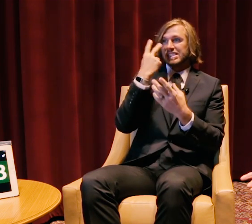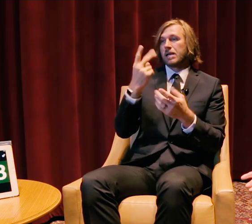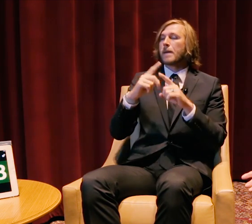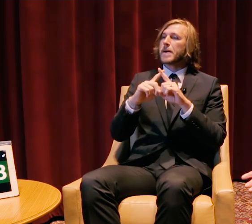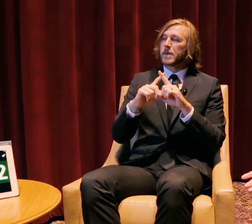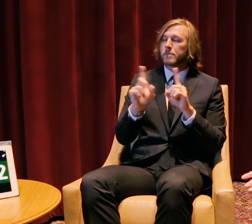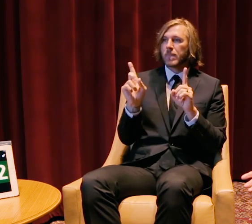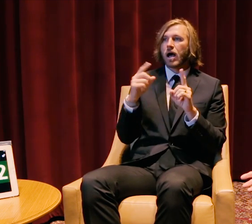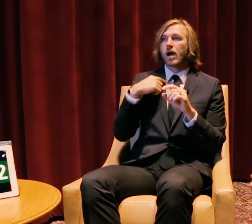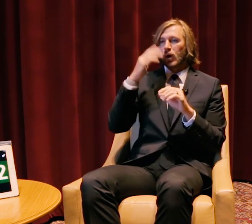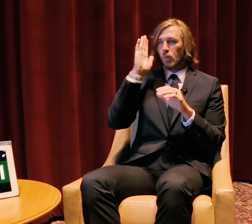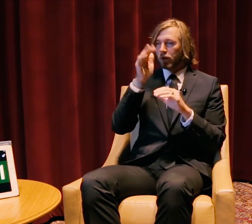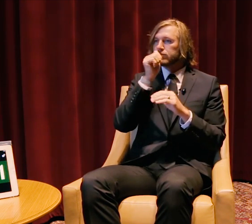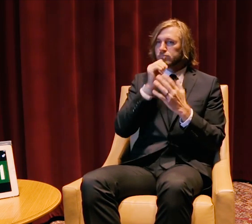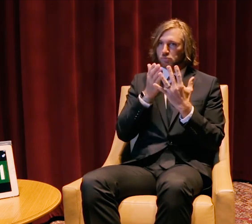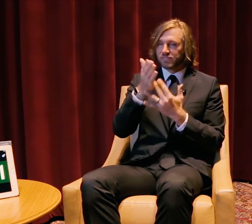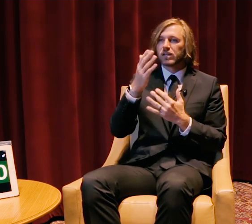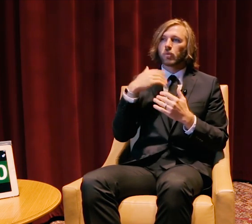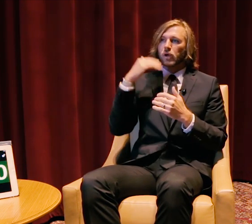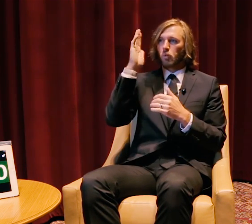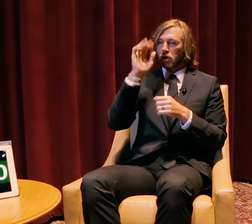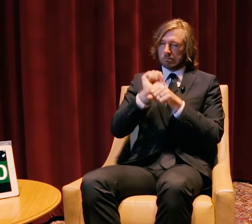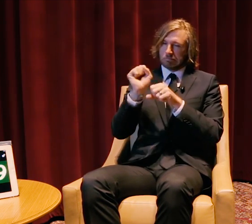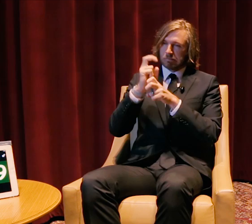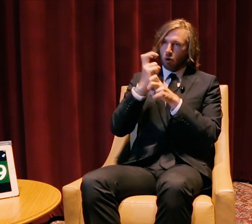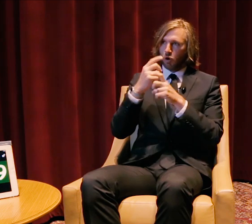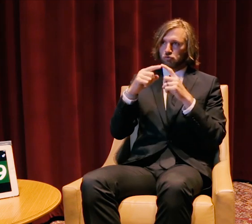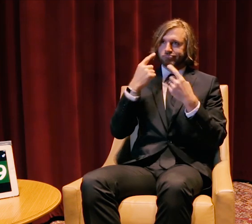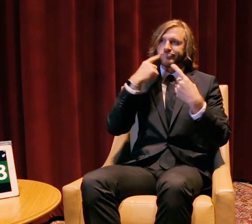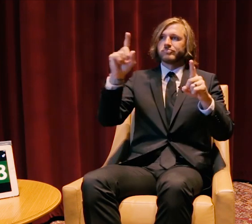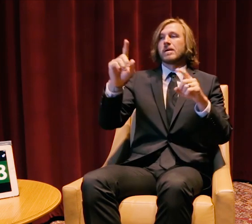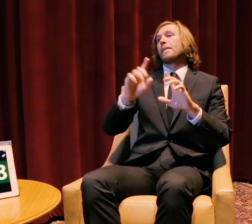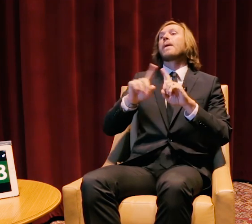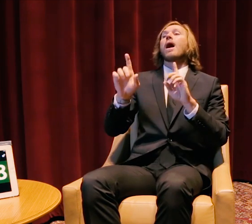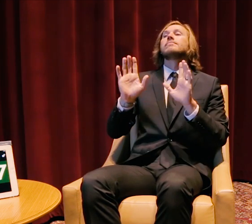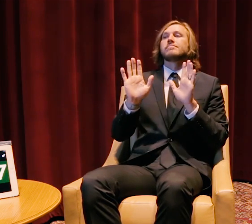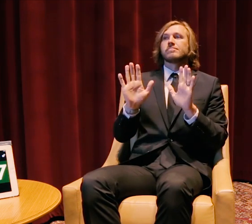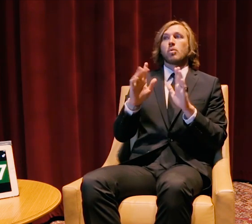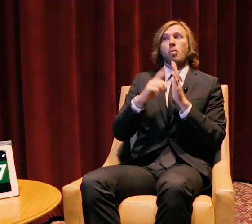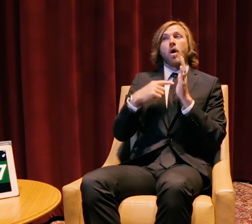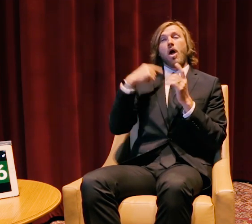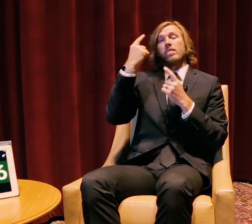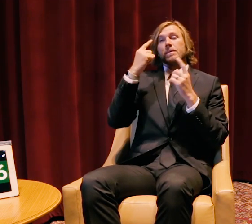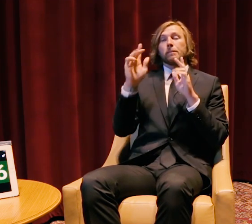But we'll persevere and we'll have the grit to having guiding through all of this. But that's the thing that I think a lot of people,